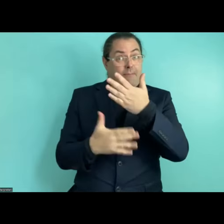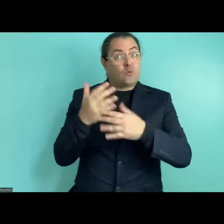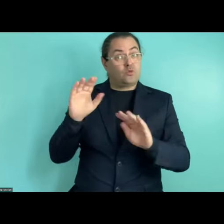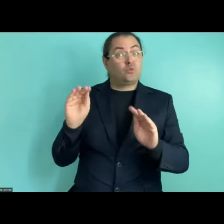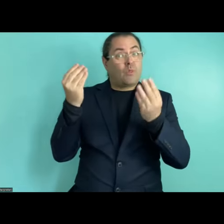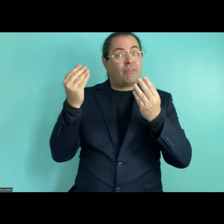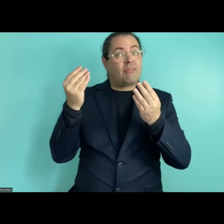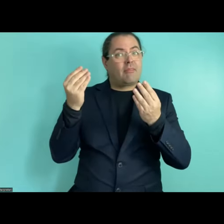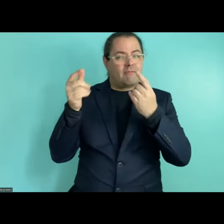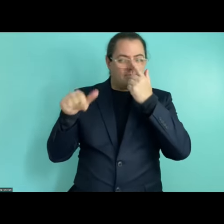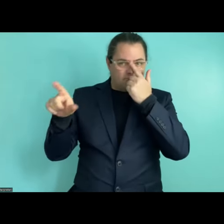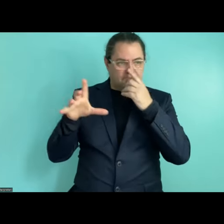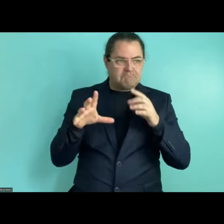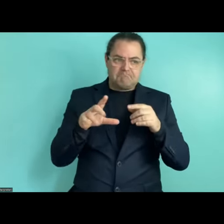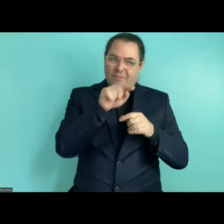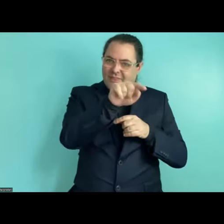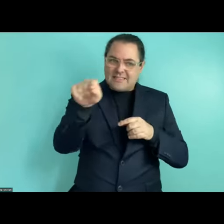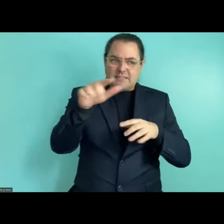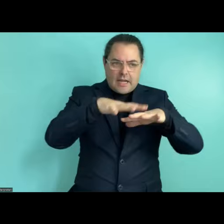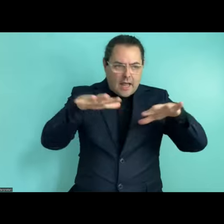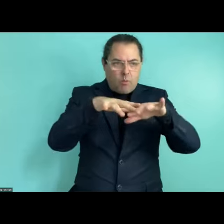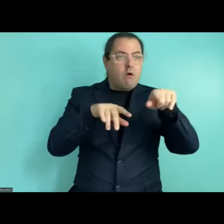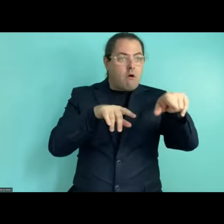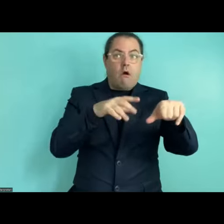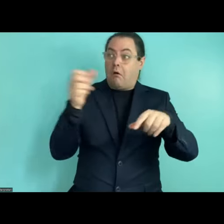through these, these, these kinds of networks. A good example is in Kakuma.